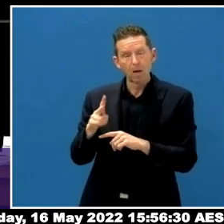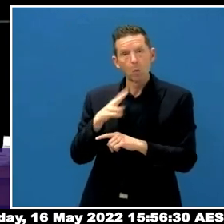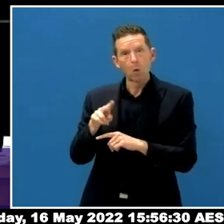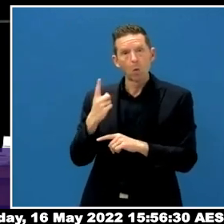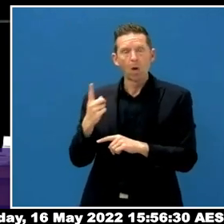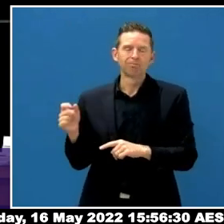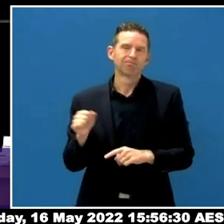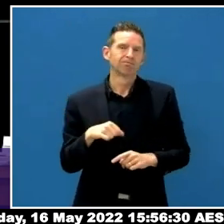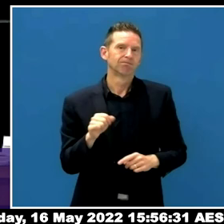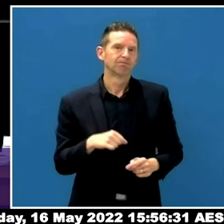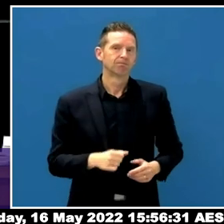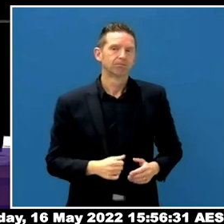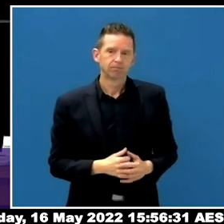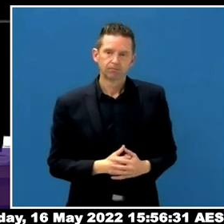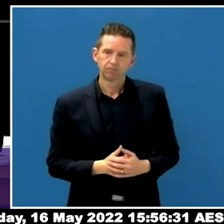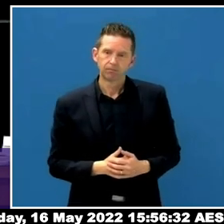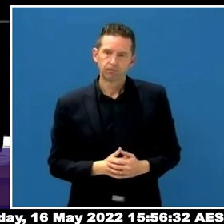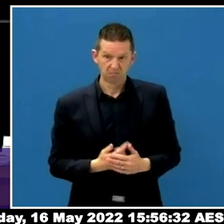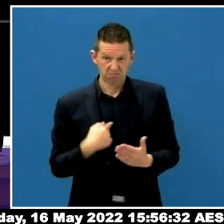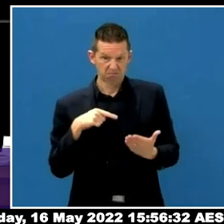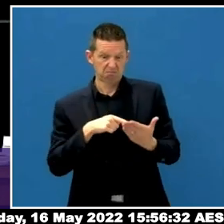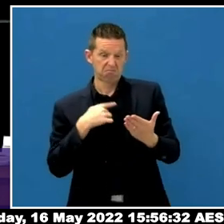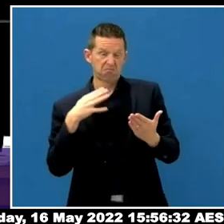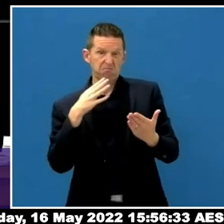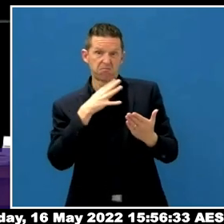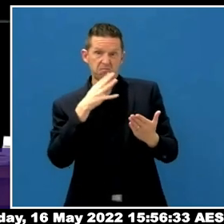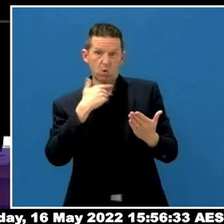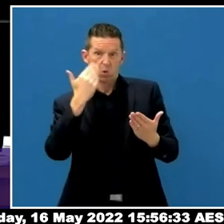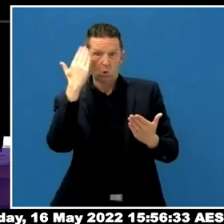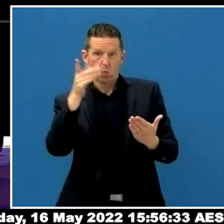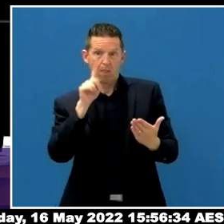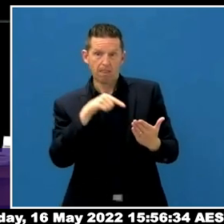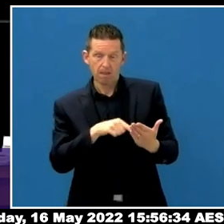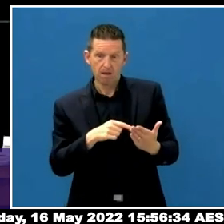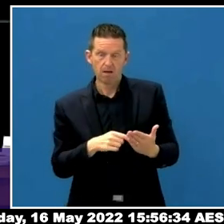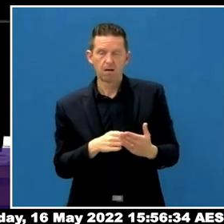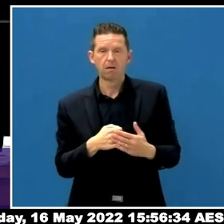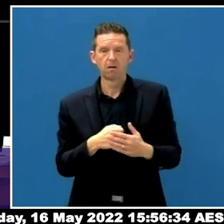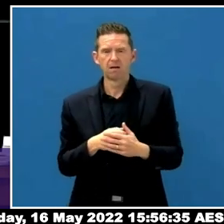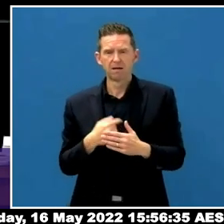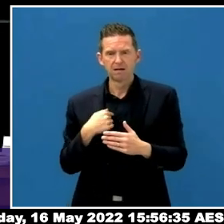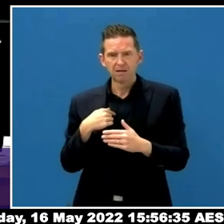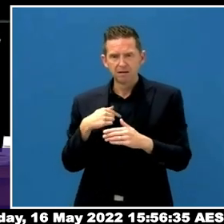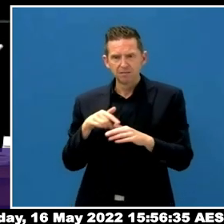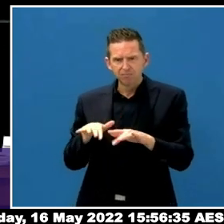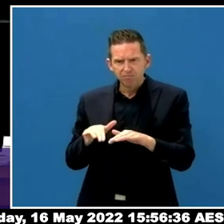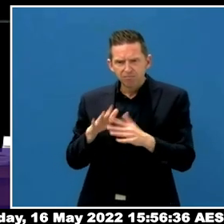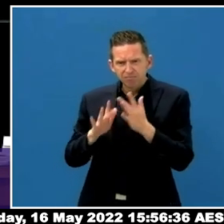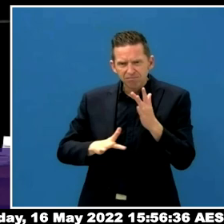Anyway, I didn't know what it was, so I googled it. It was a temporary transition payment or transformation payment -